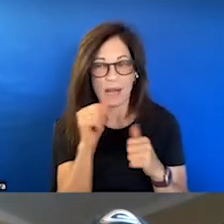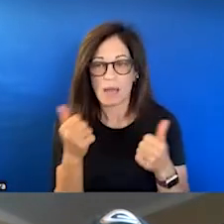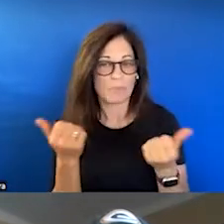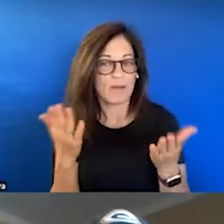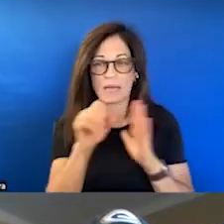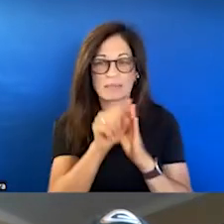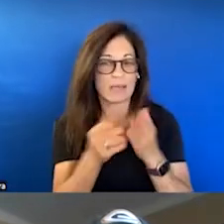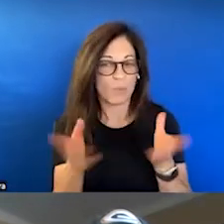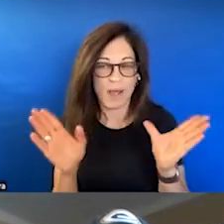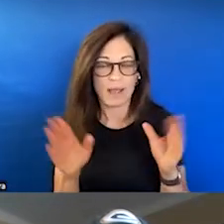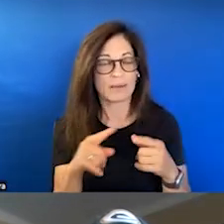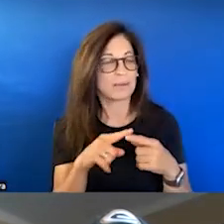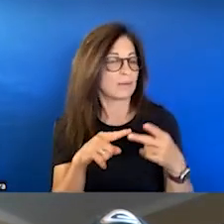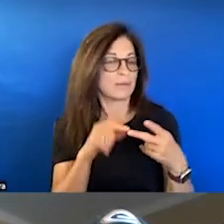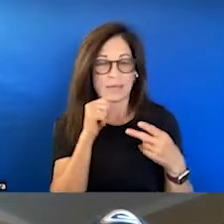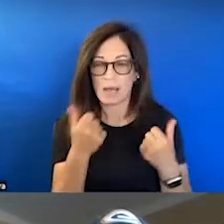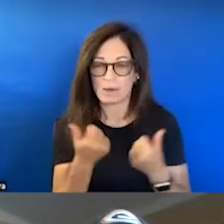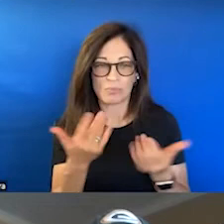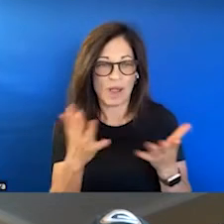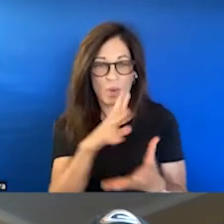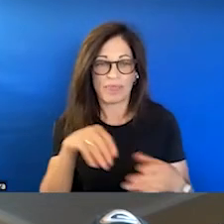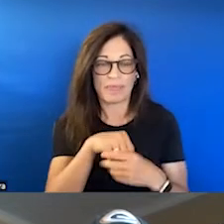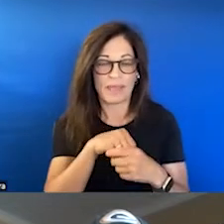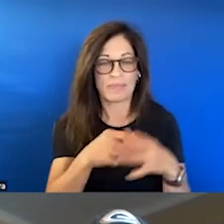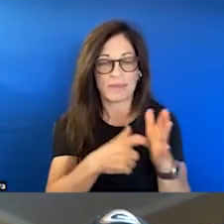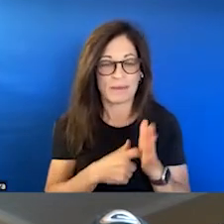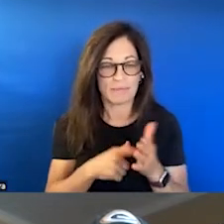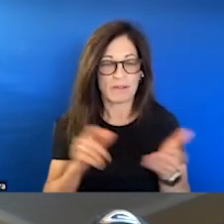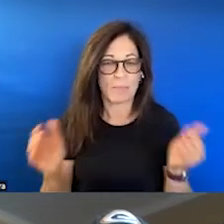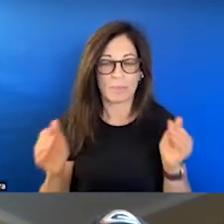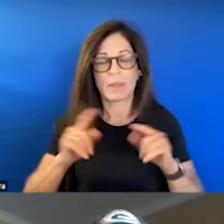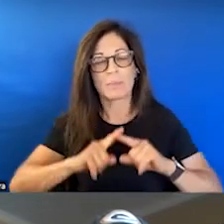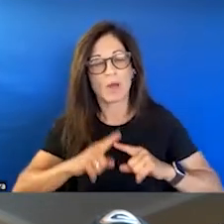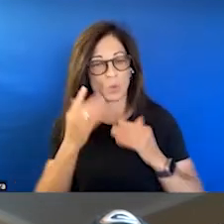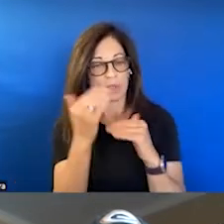NOT TO PROVIDE WITHIN THE REQUIREMENT OF COMB PRAABILITY, TO LIMIT FREE CHOICE OF PROVIDER